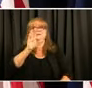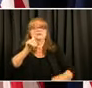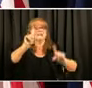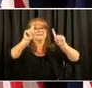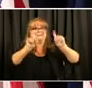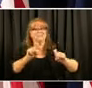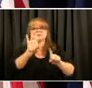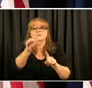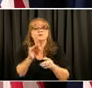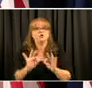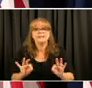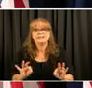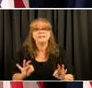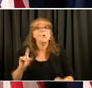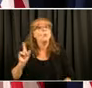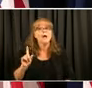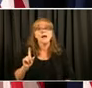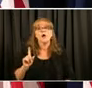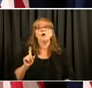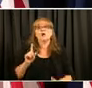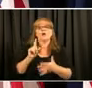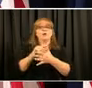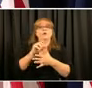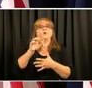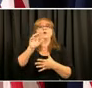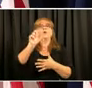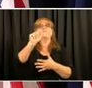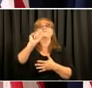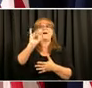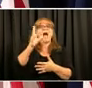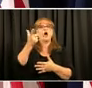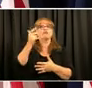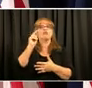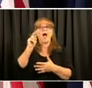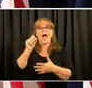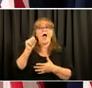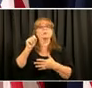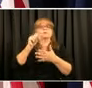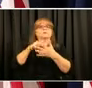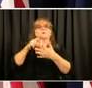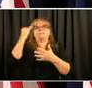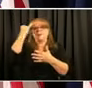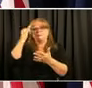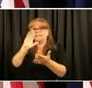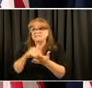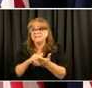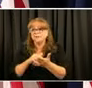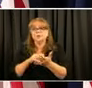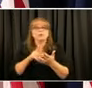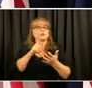mall in colorado springs at the at water world in federal heights at the aurora sports center